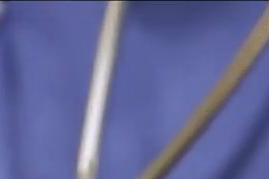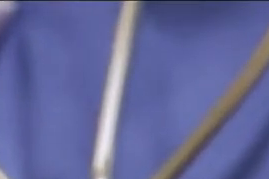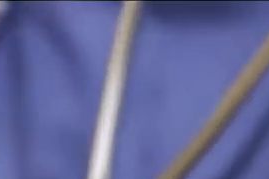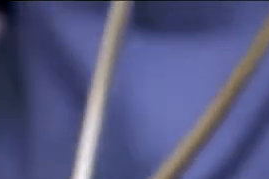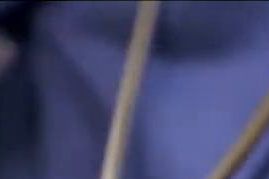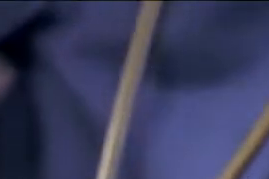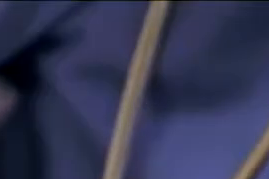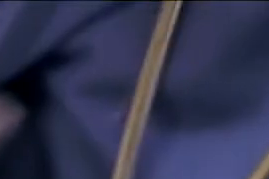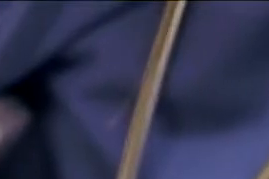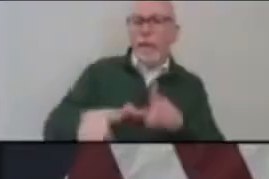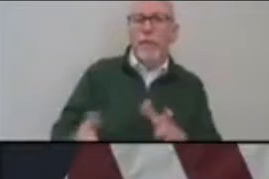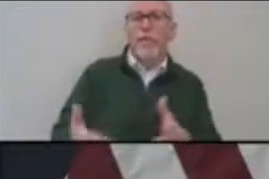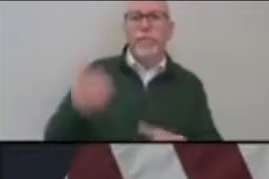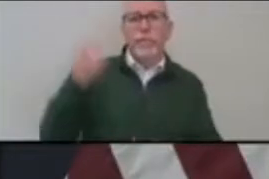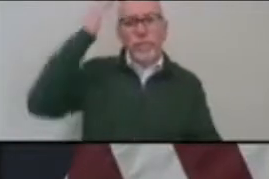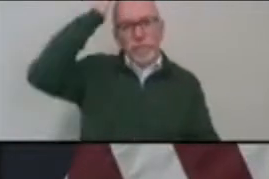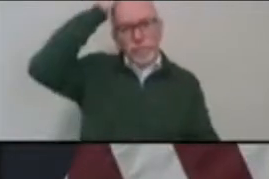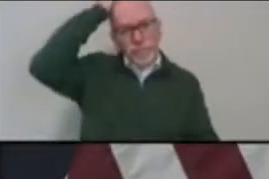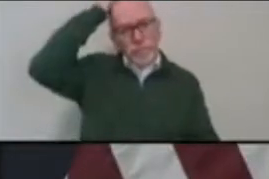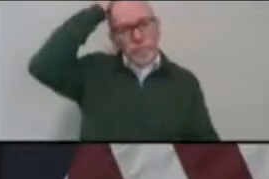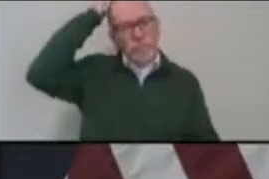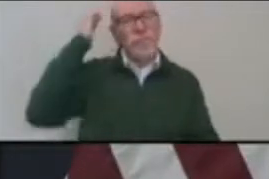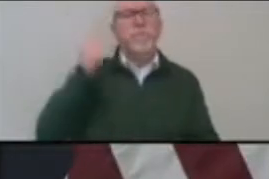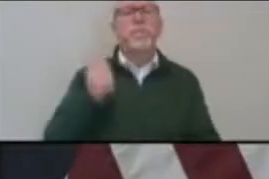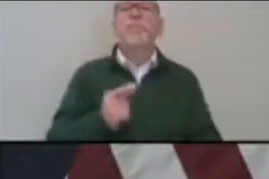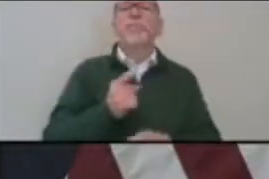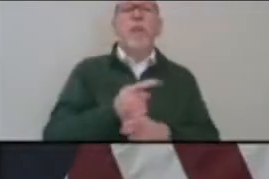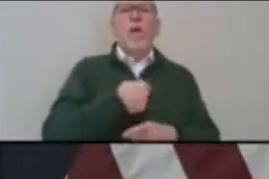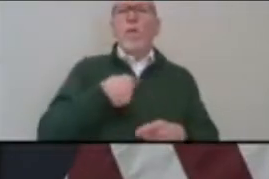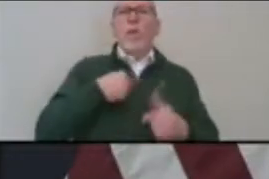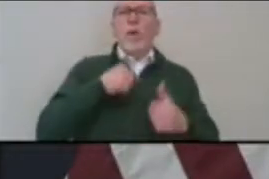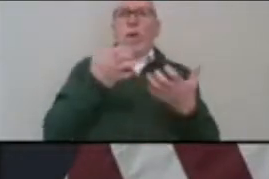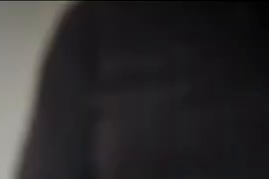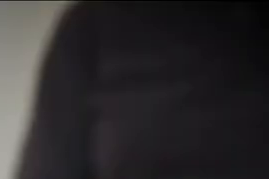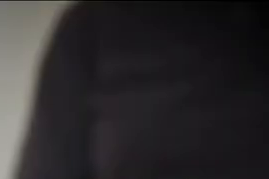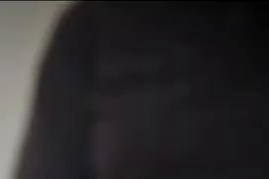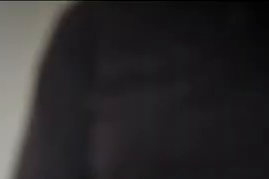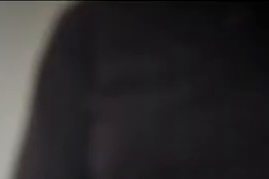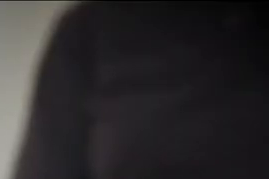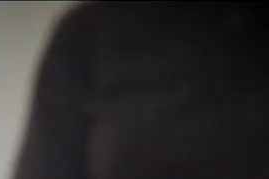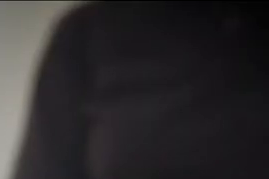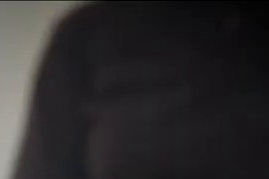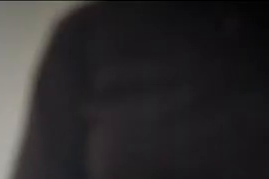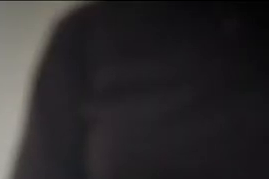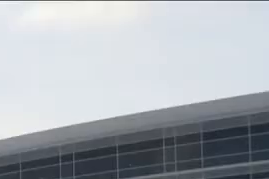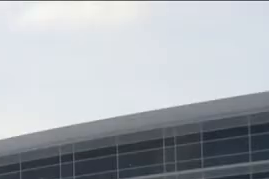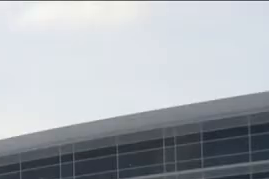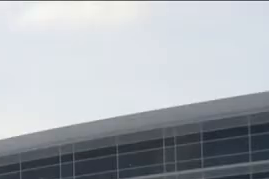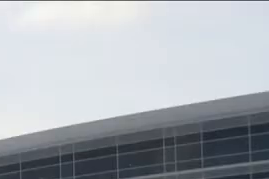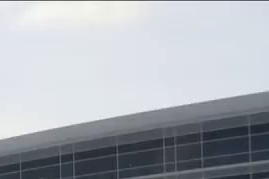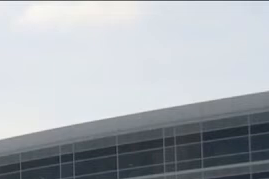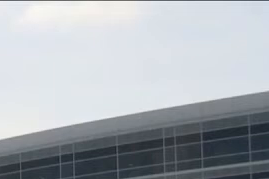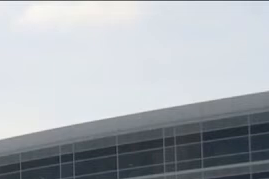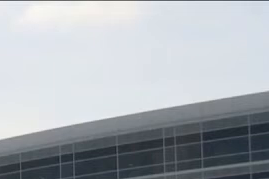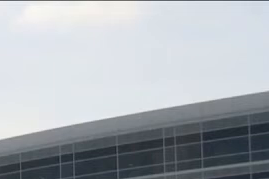are being distributed to those who are eligible. Even if that means moving spare viles around amongst